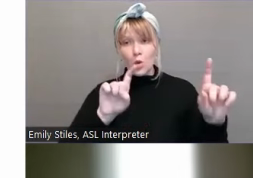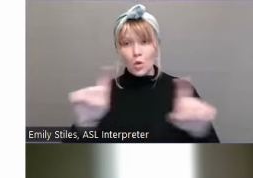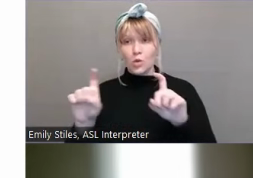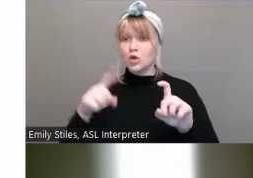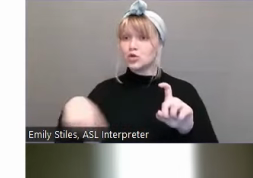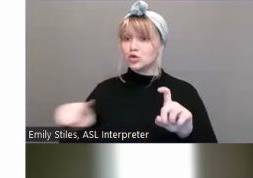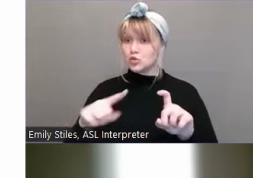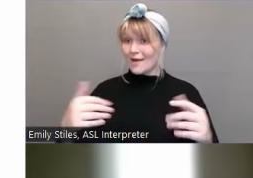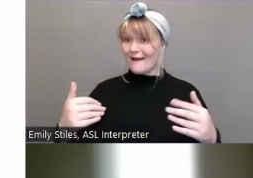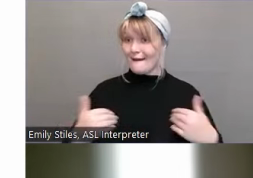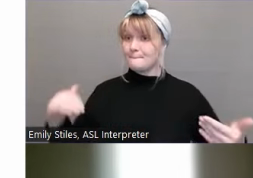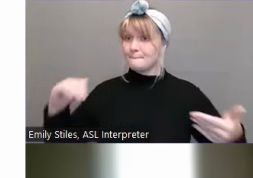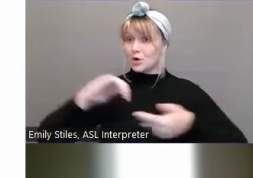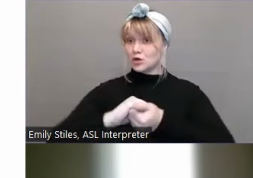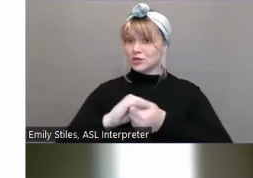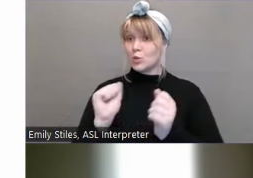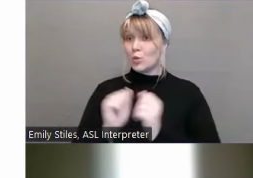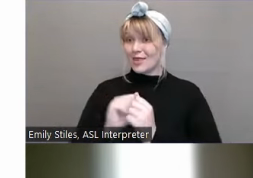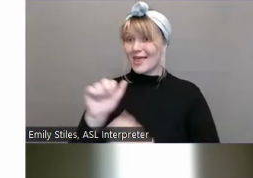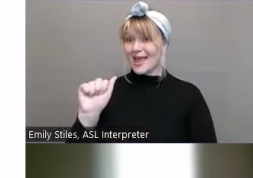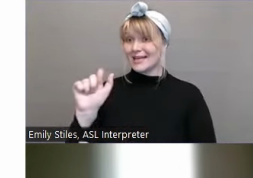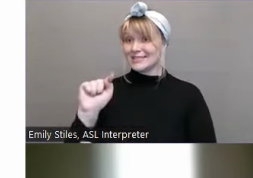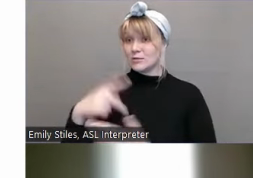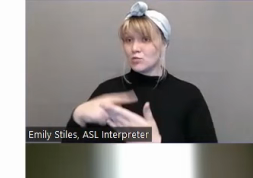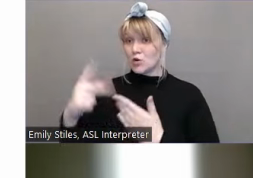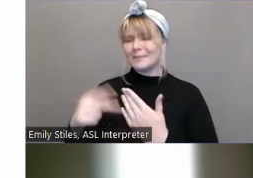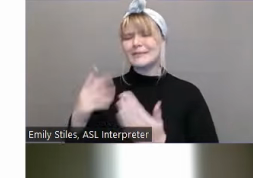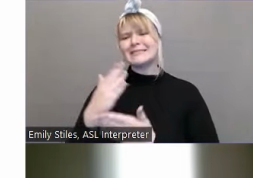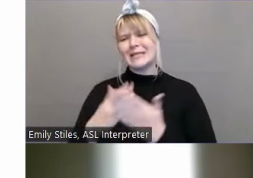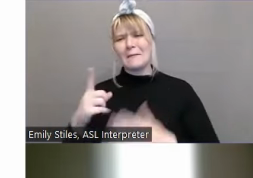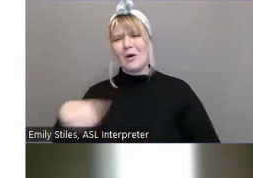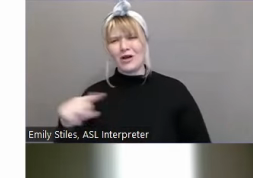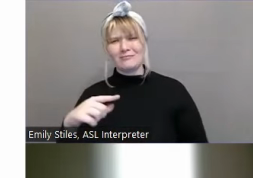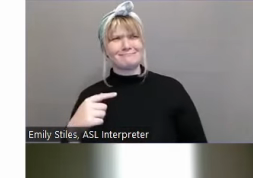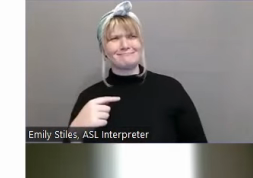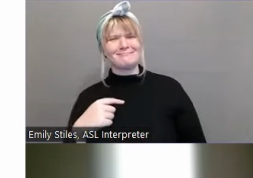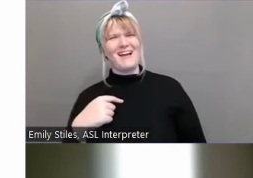I know some of the AT programs were like, “I AM an AT program. So, yes I do.”